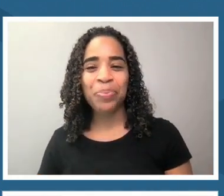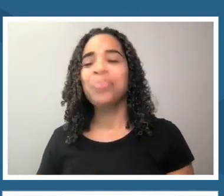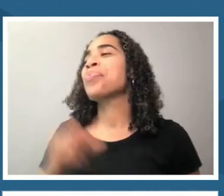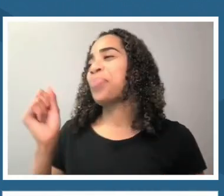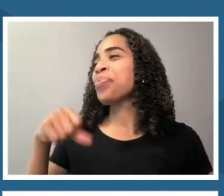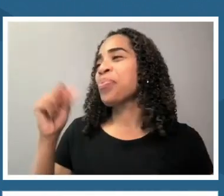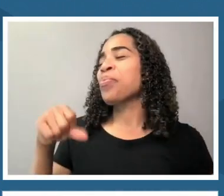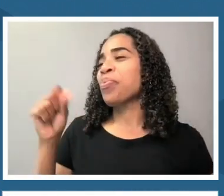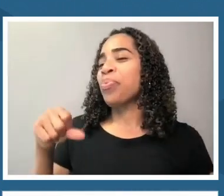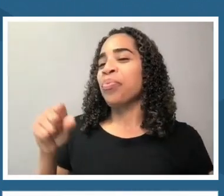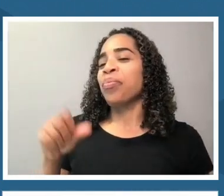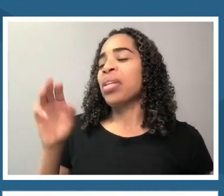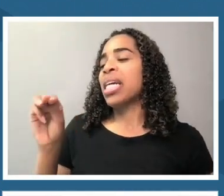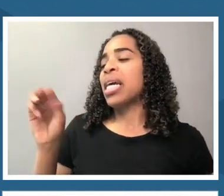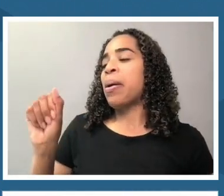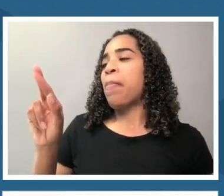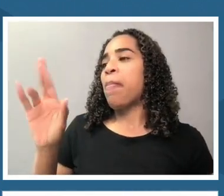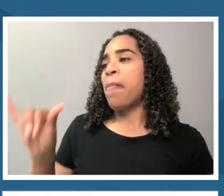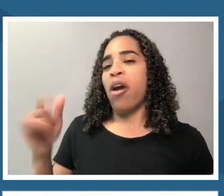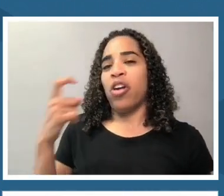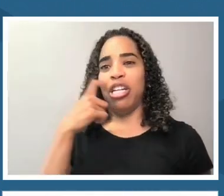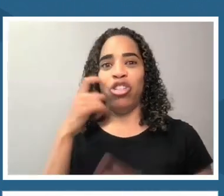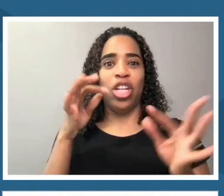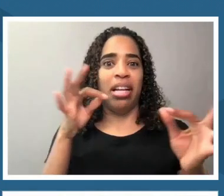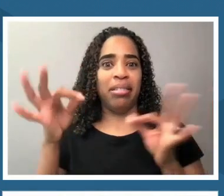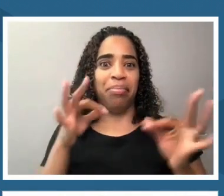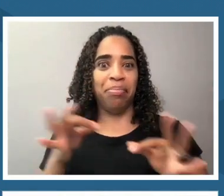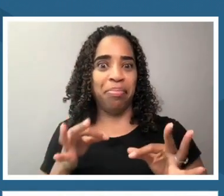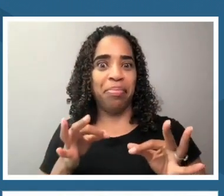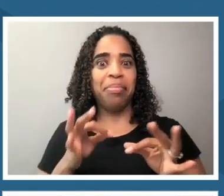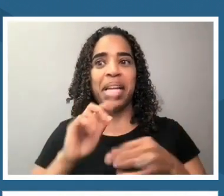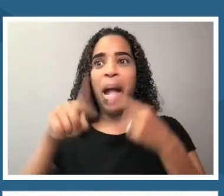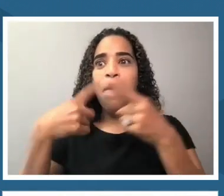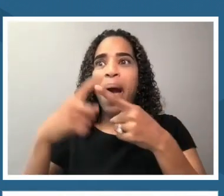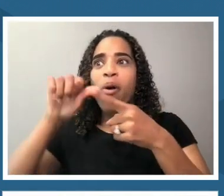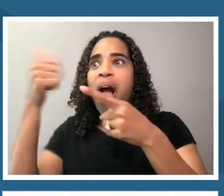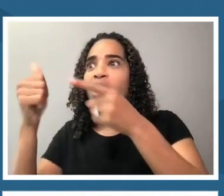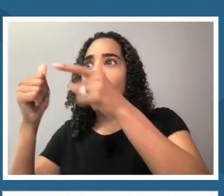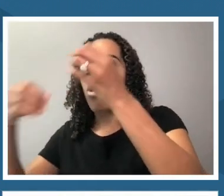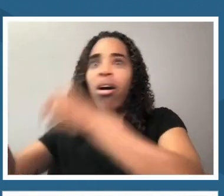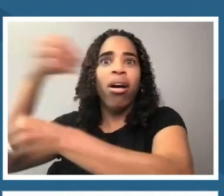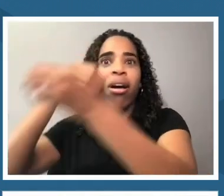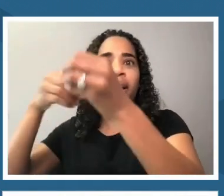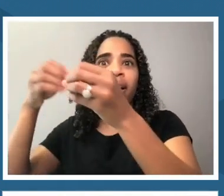described to us this little introduction to exoplanets or other worlds out there